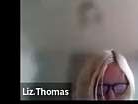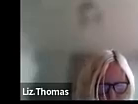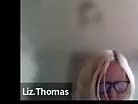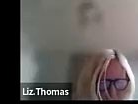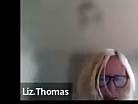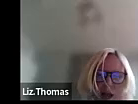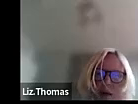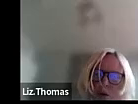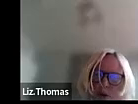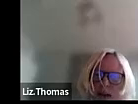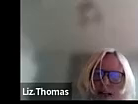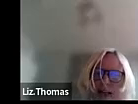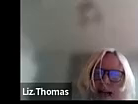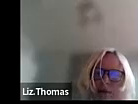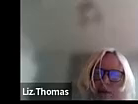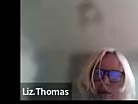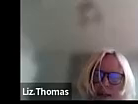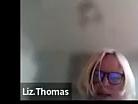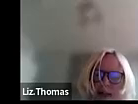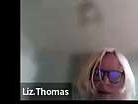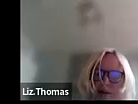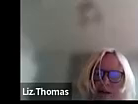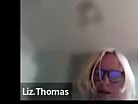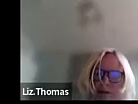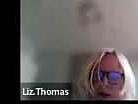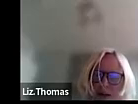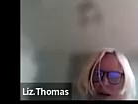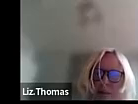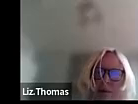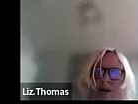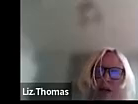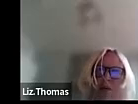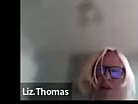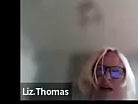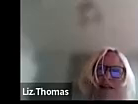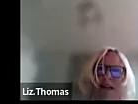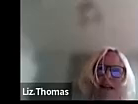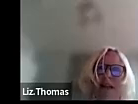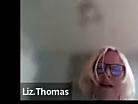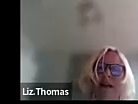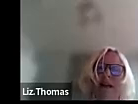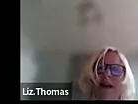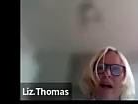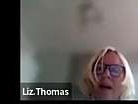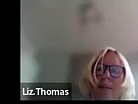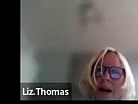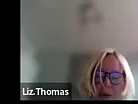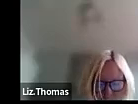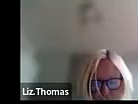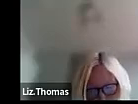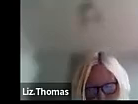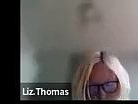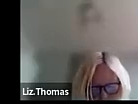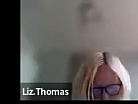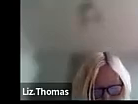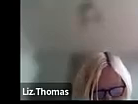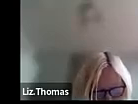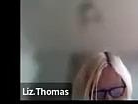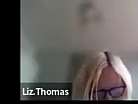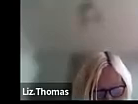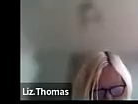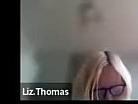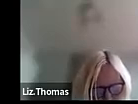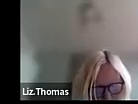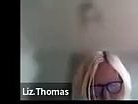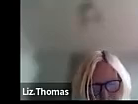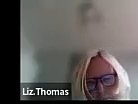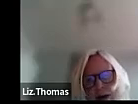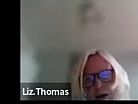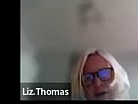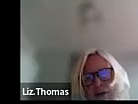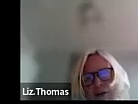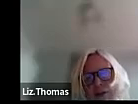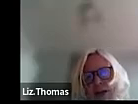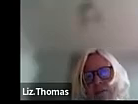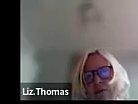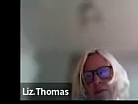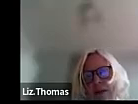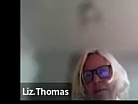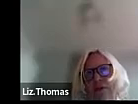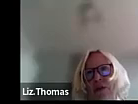Liz.Thomas: we can coordinate care between services. So, for example, coordinating a methadone script with syphilis treatment. Empath team have